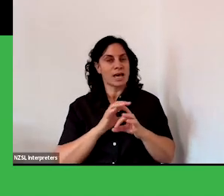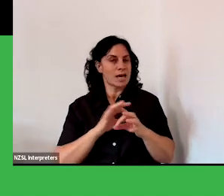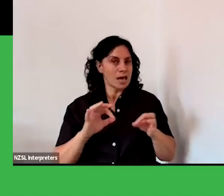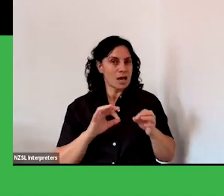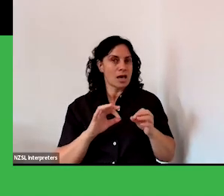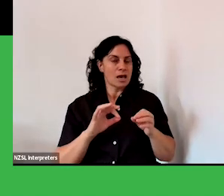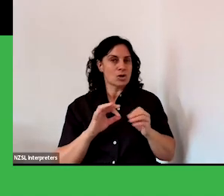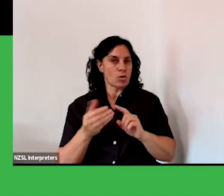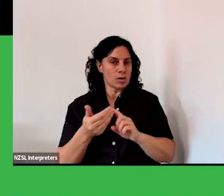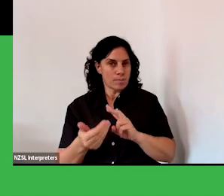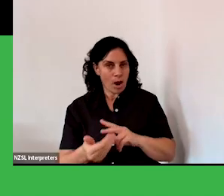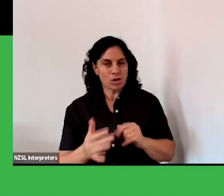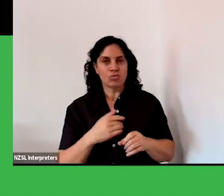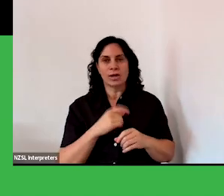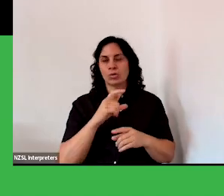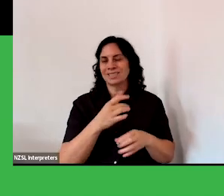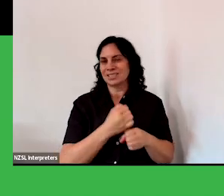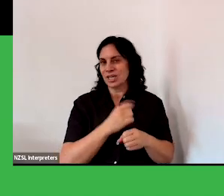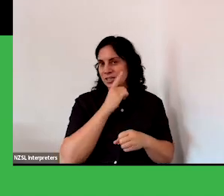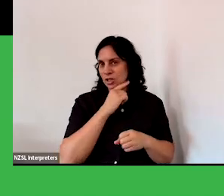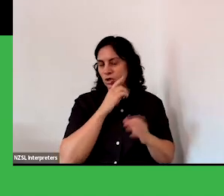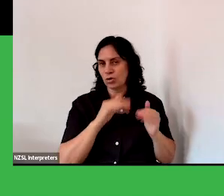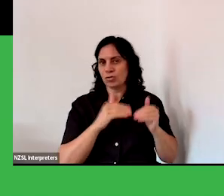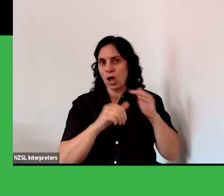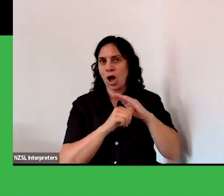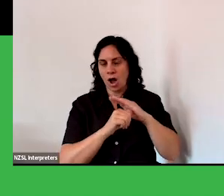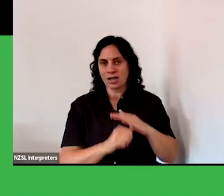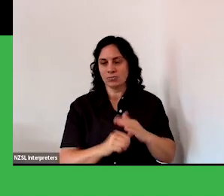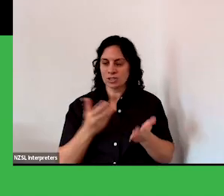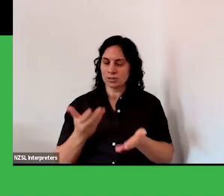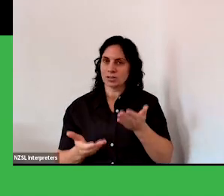a cisgender girl reported higher depression scores compared to cisgender boys, but those that